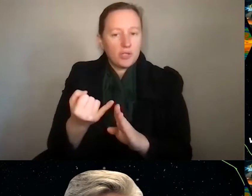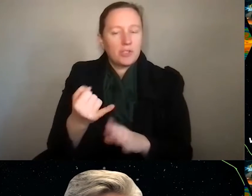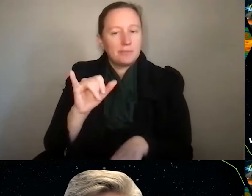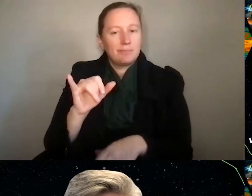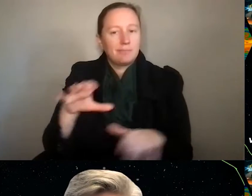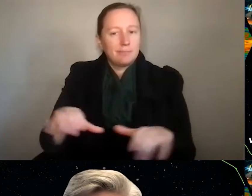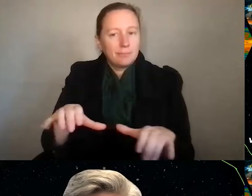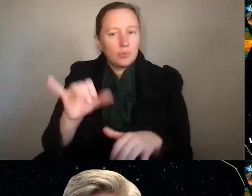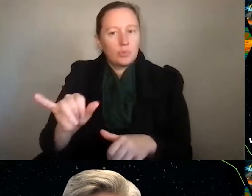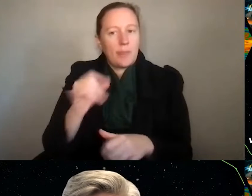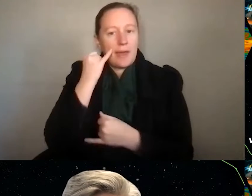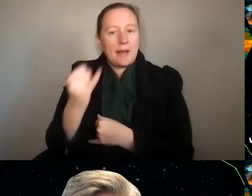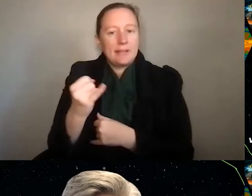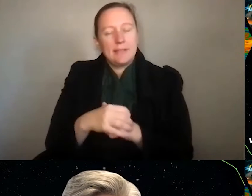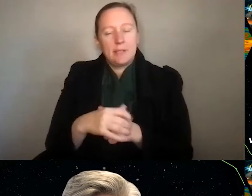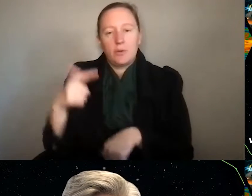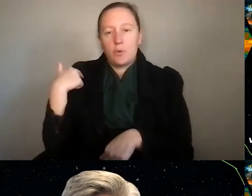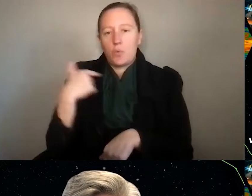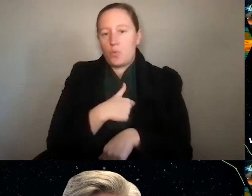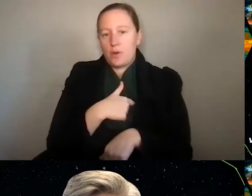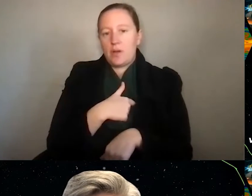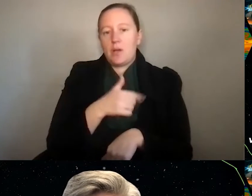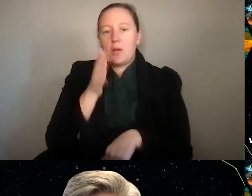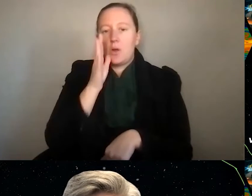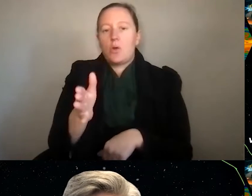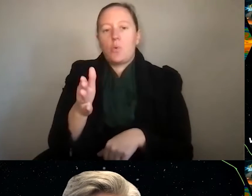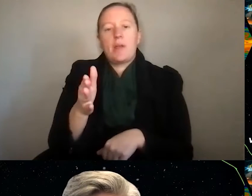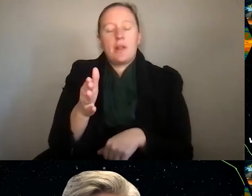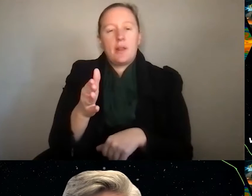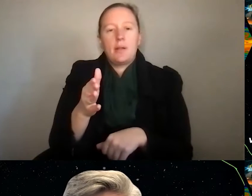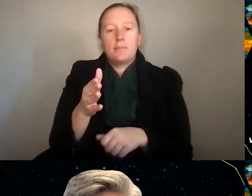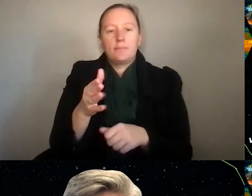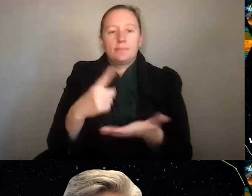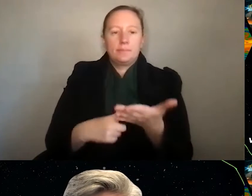that is addressing the goals of that particular solicitation and